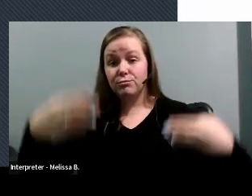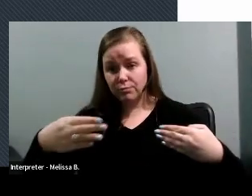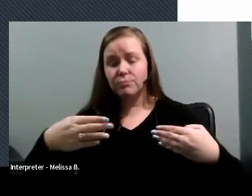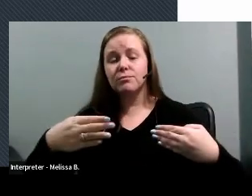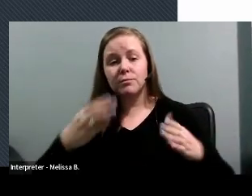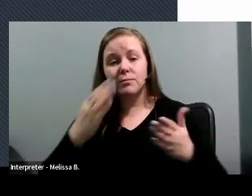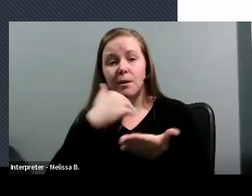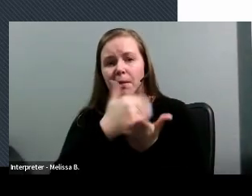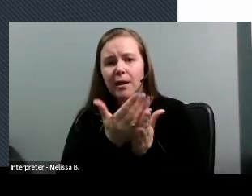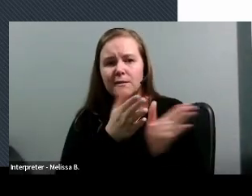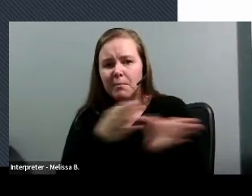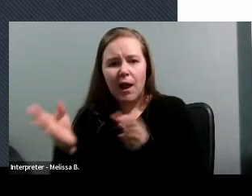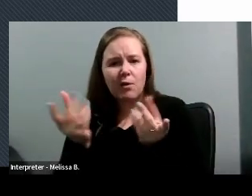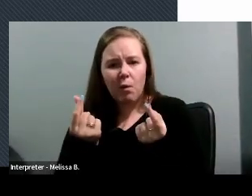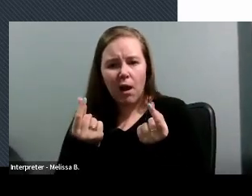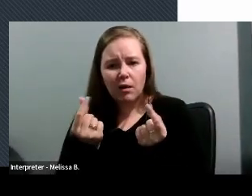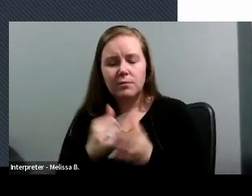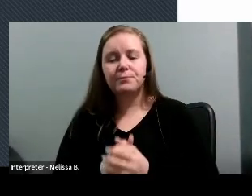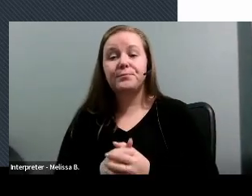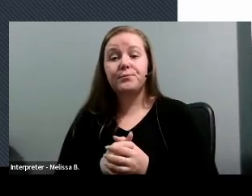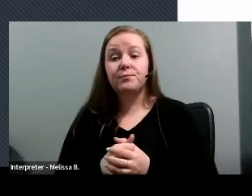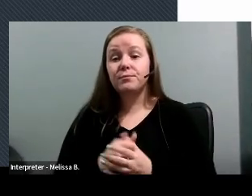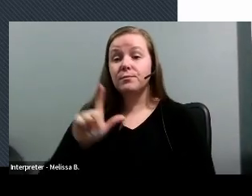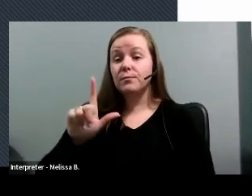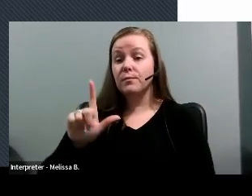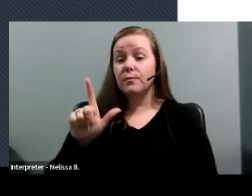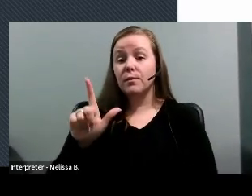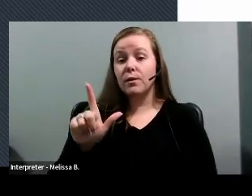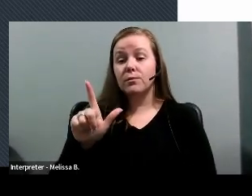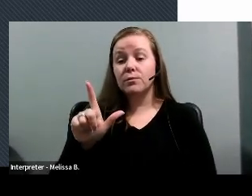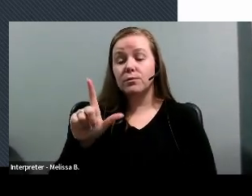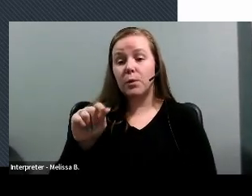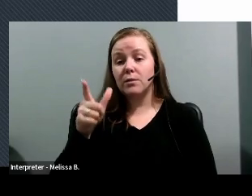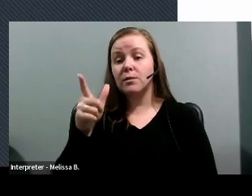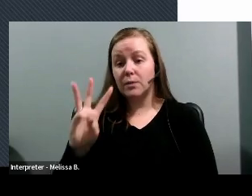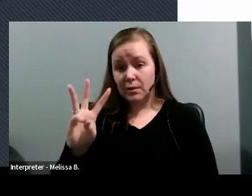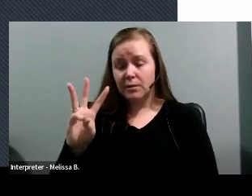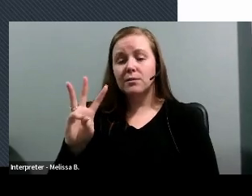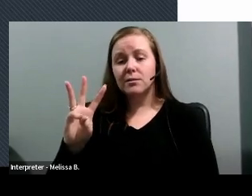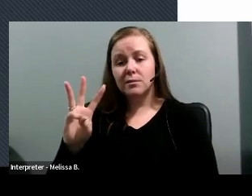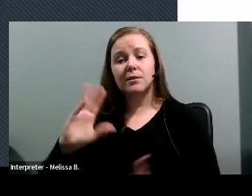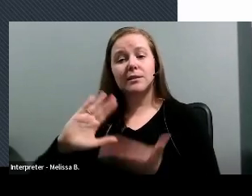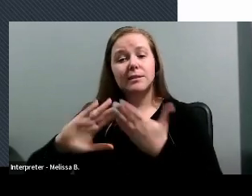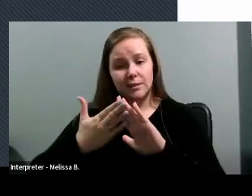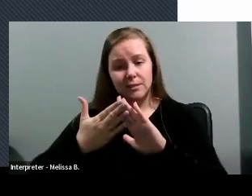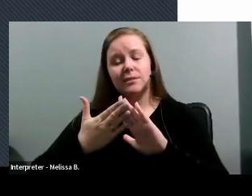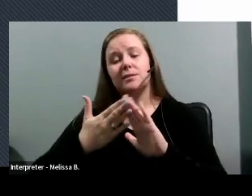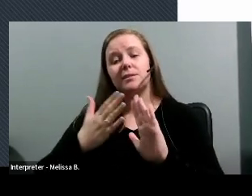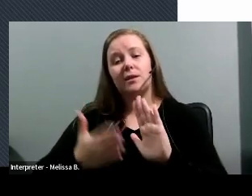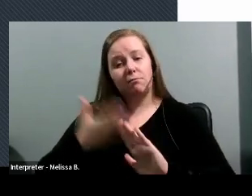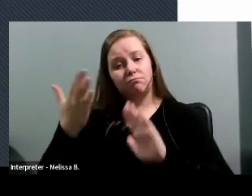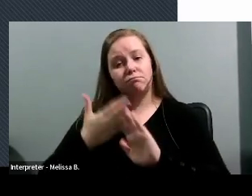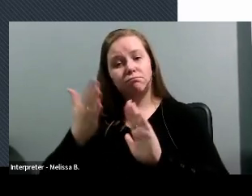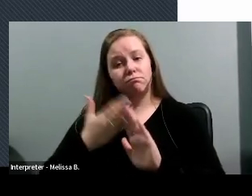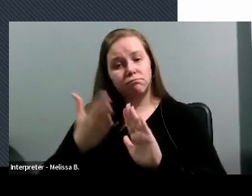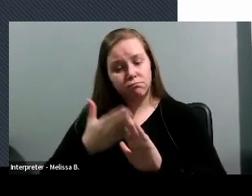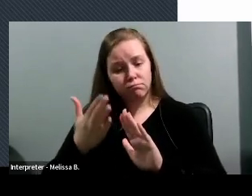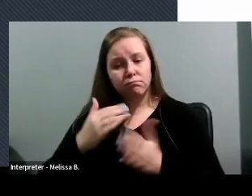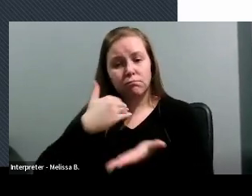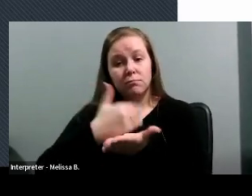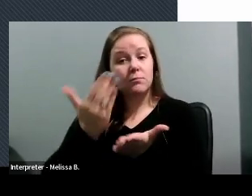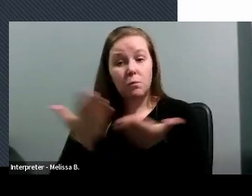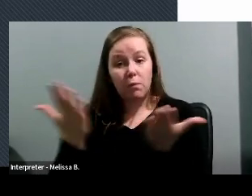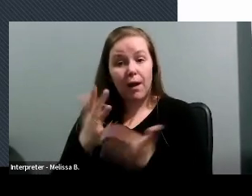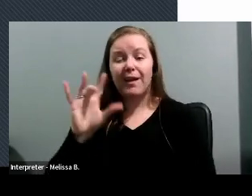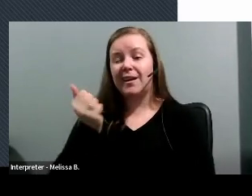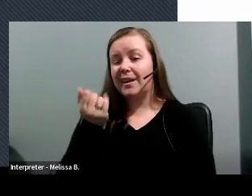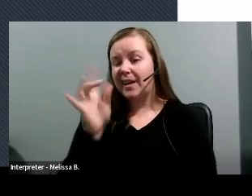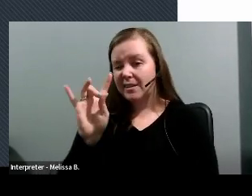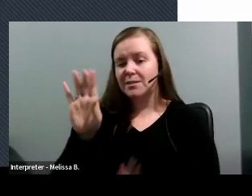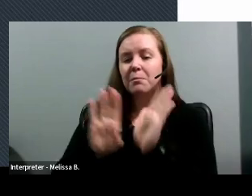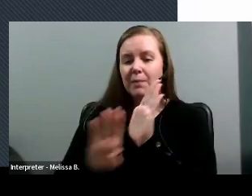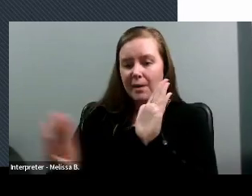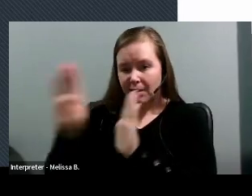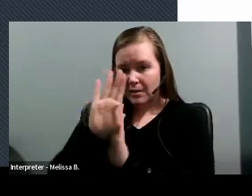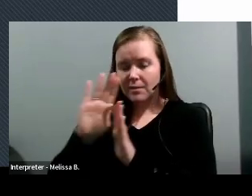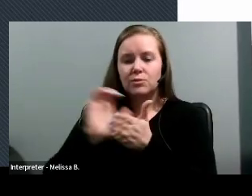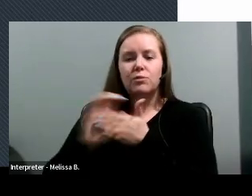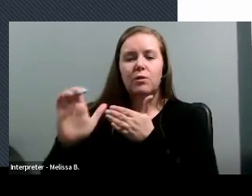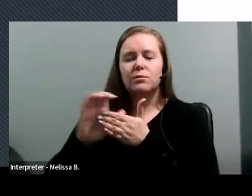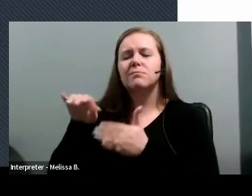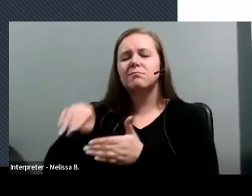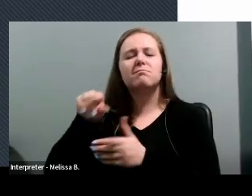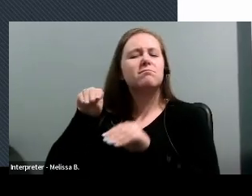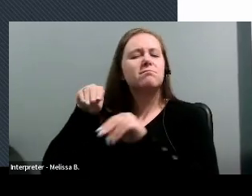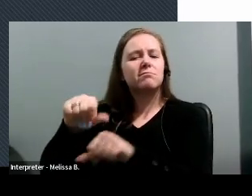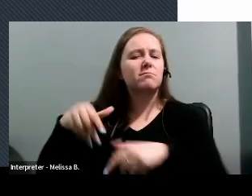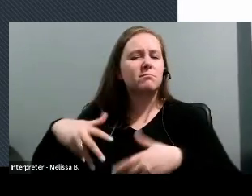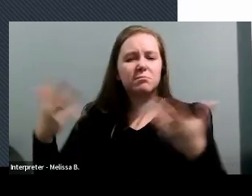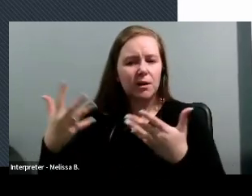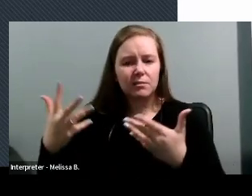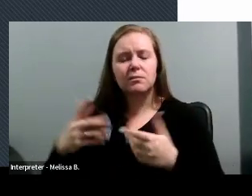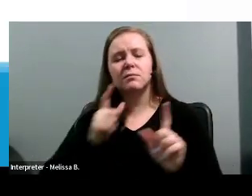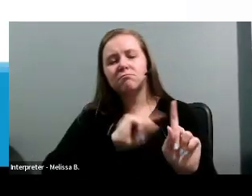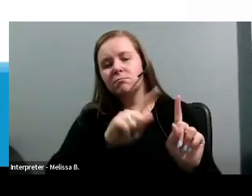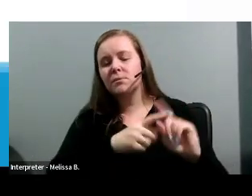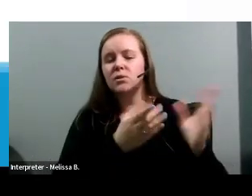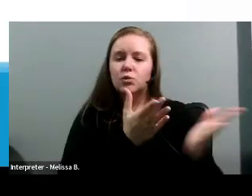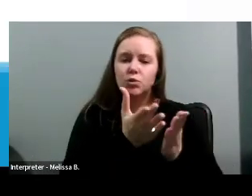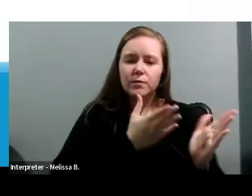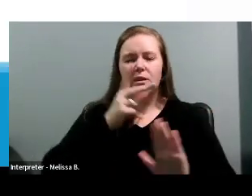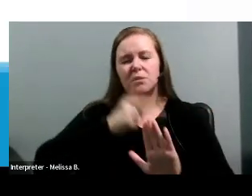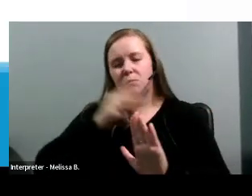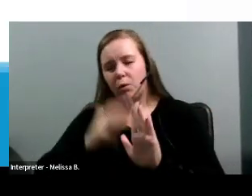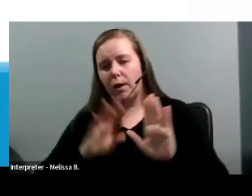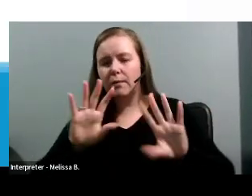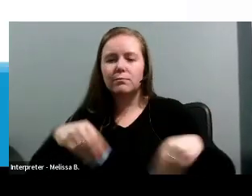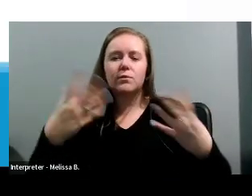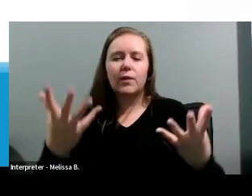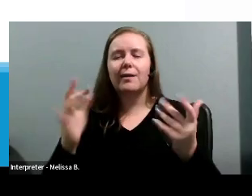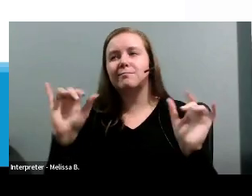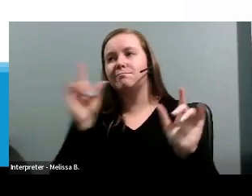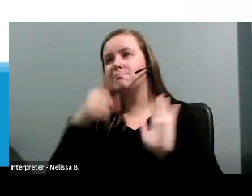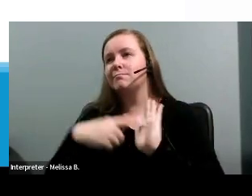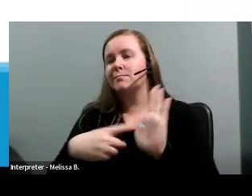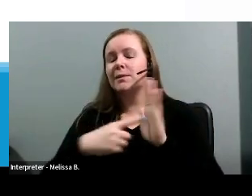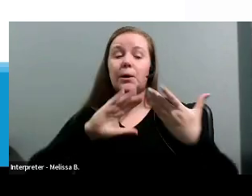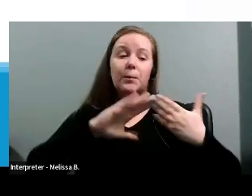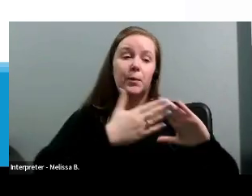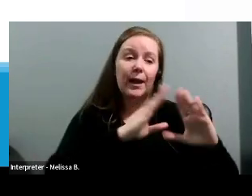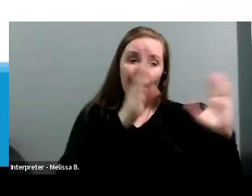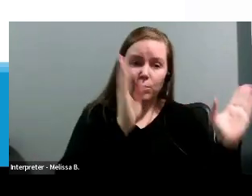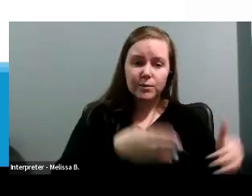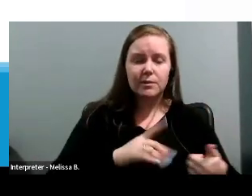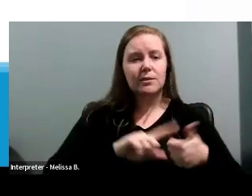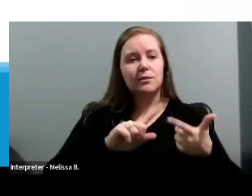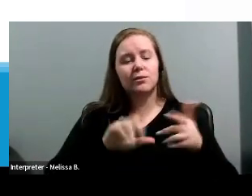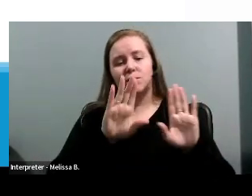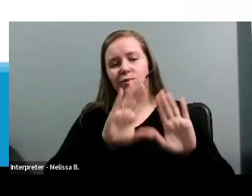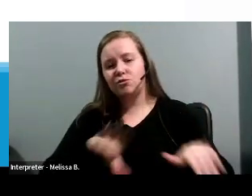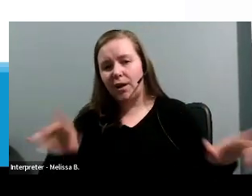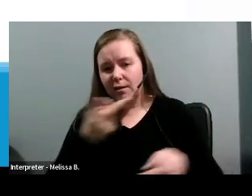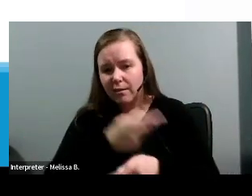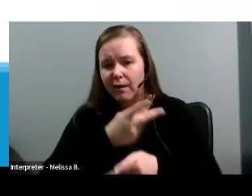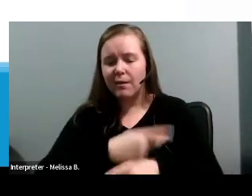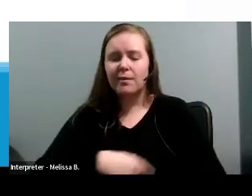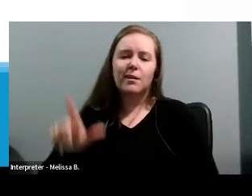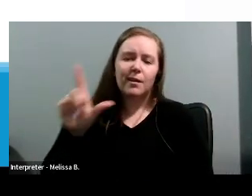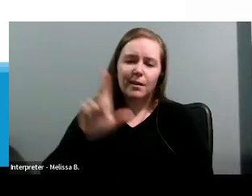Melissa Wong (she/her), SPT: So, the 2026 City of Toronto operating budget is $18.8 billion, and the operating budget pays for things like, the services and the programs that the city delivers. That includes things like community housing, shelters, childcare, libraries, transit and recreation services.